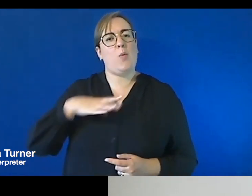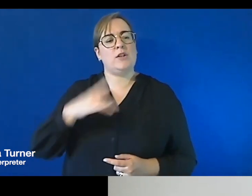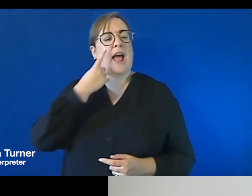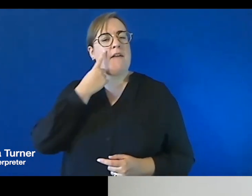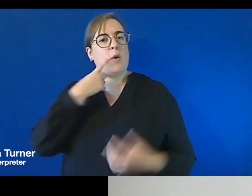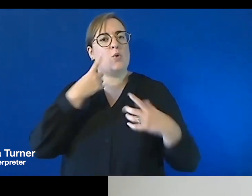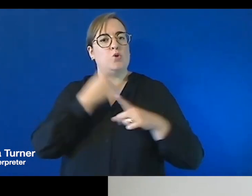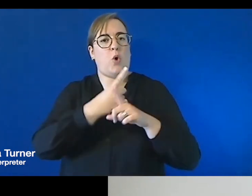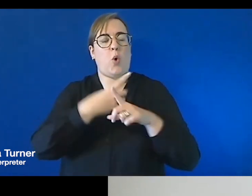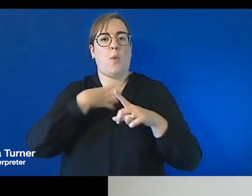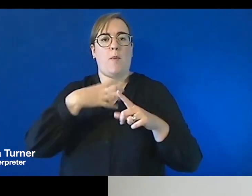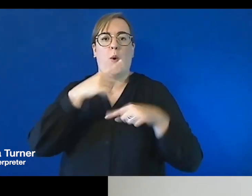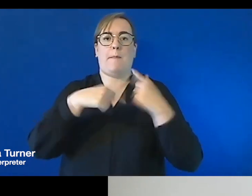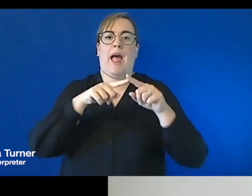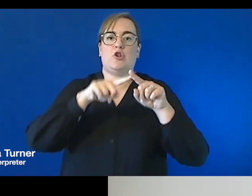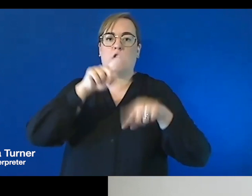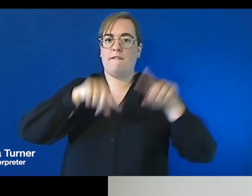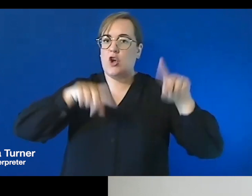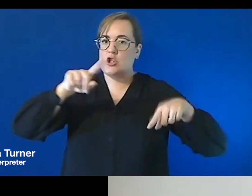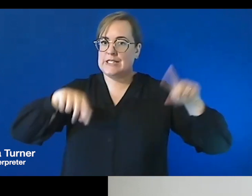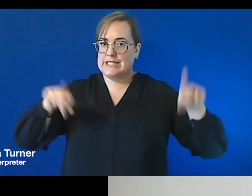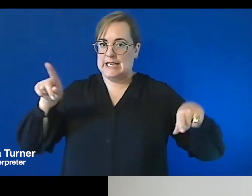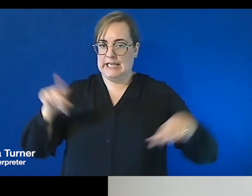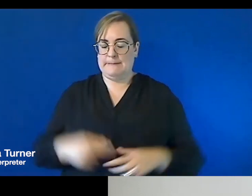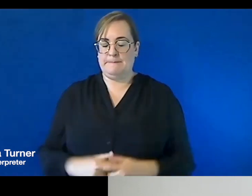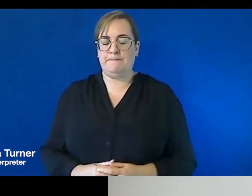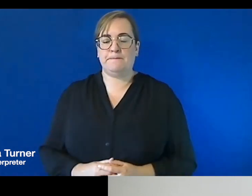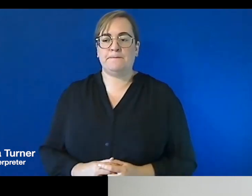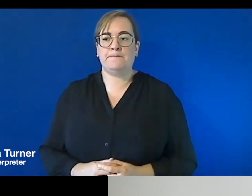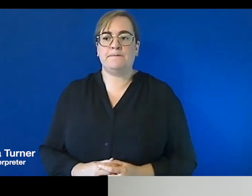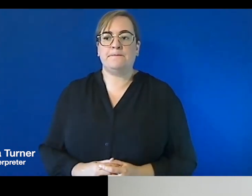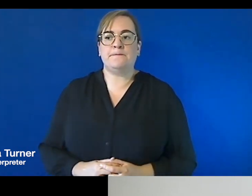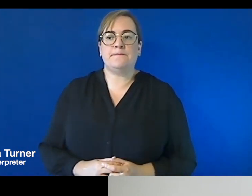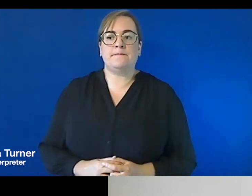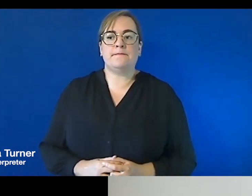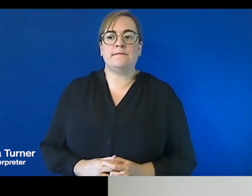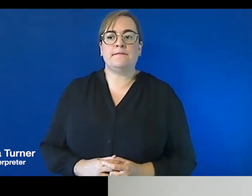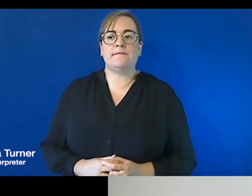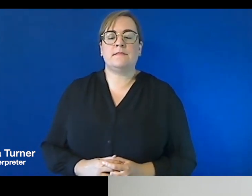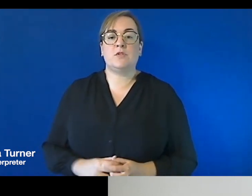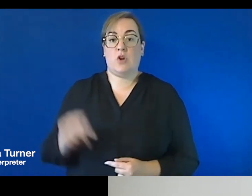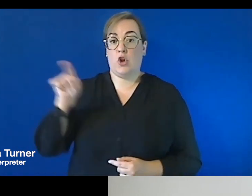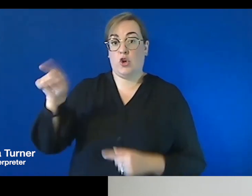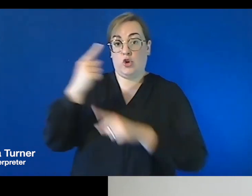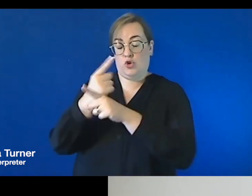this talk is very much focused on diversity. You talk about diversity as a way to build